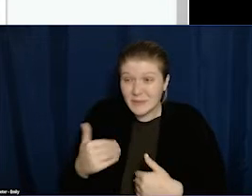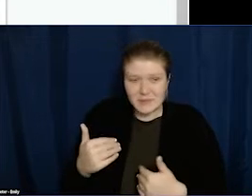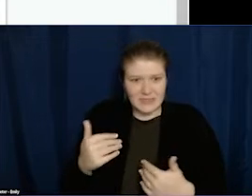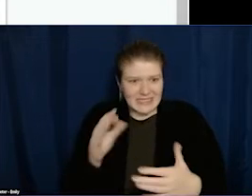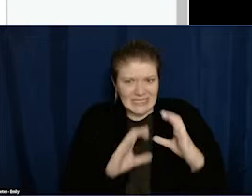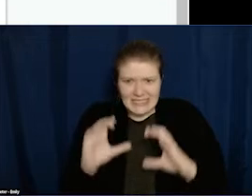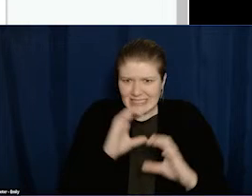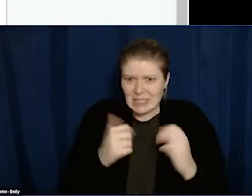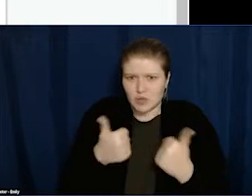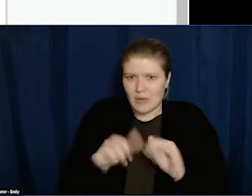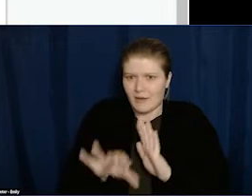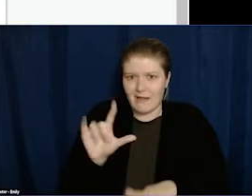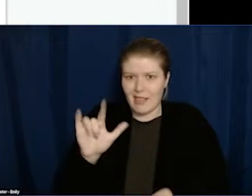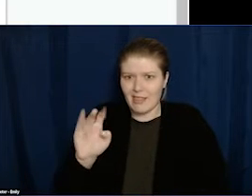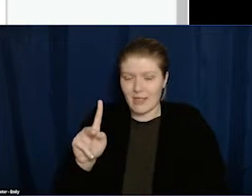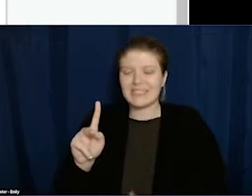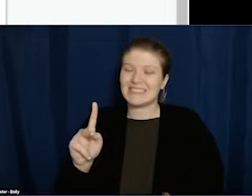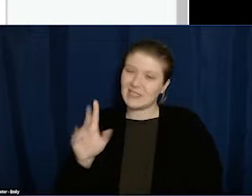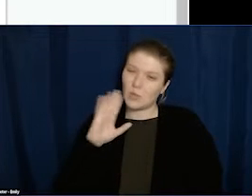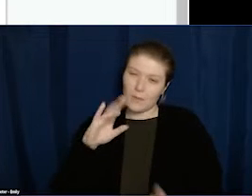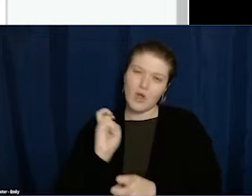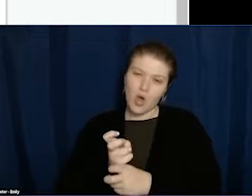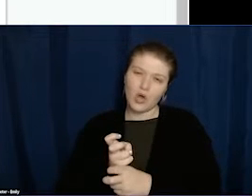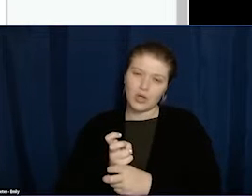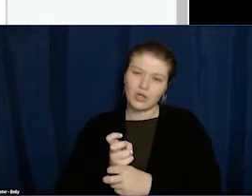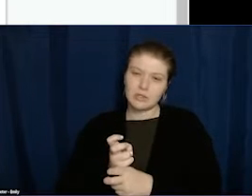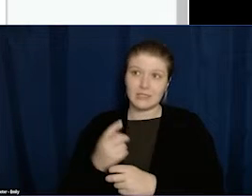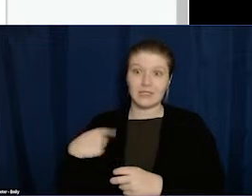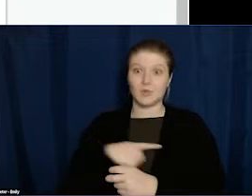because everyone else is maybe calling IT Help Central as well. So just be wary.